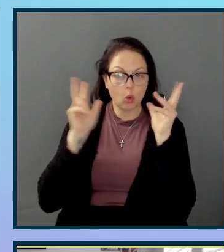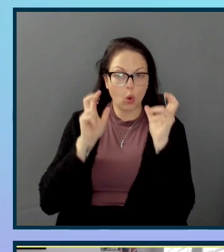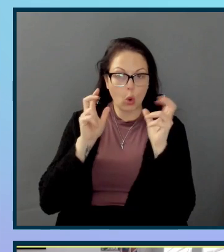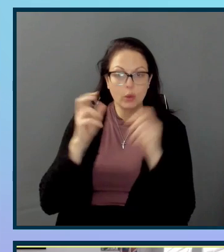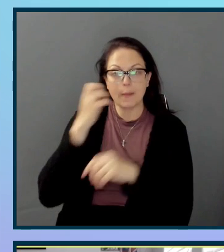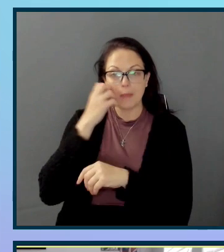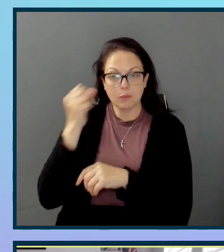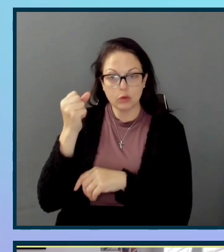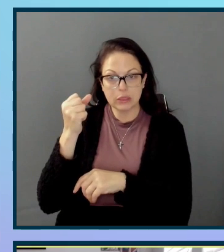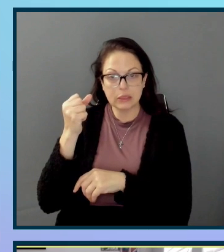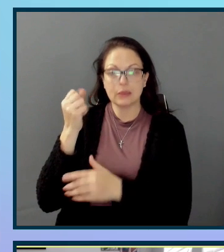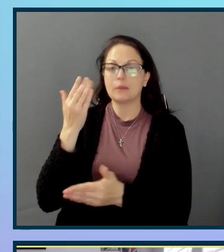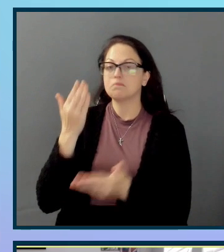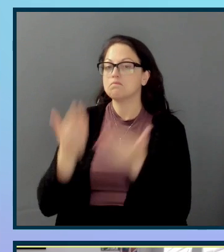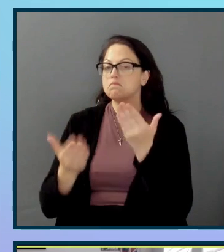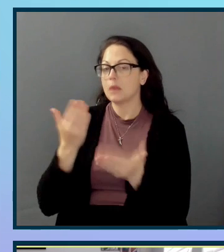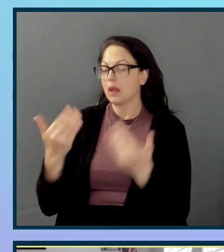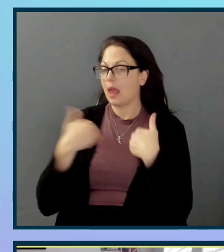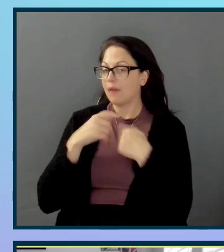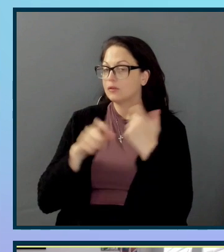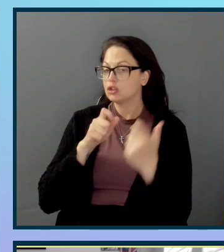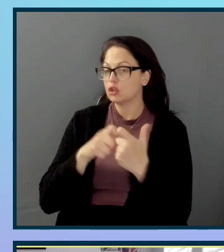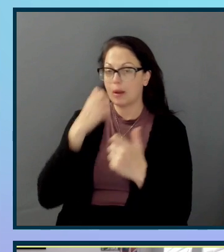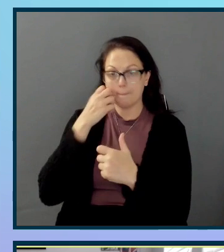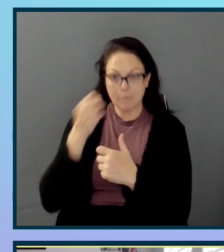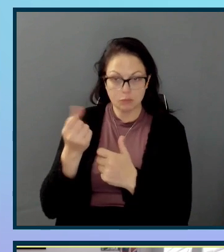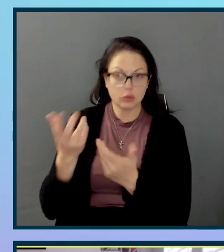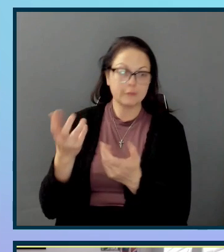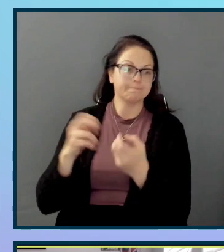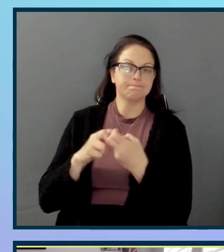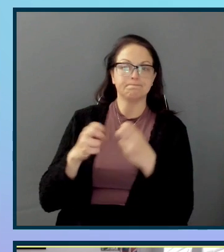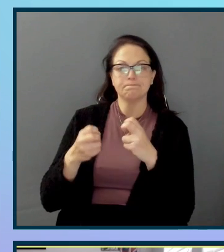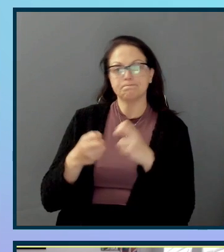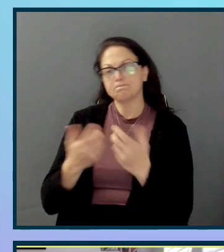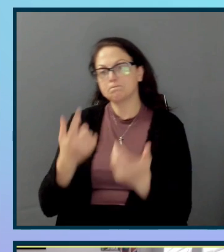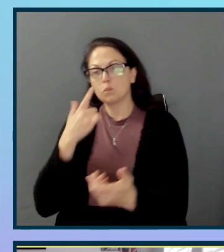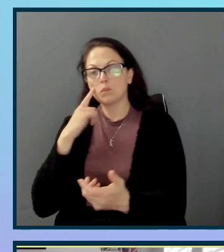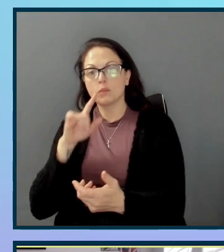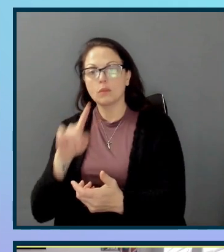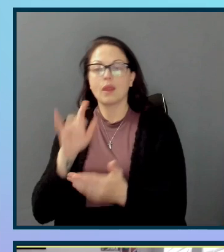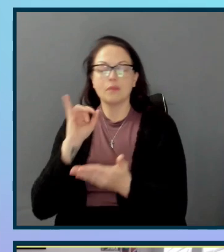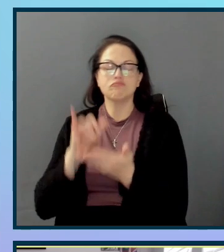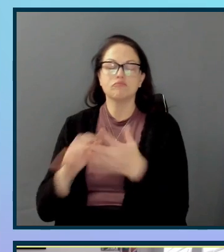might have certain memory implications for you. So those are also important things to consider.